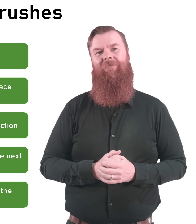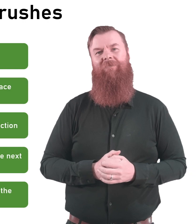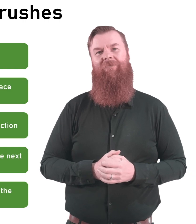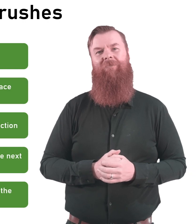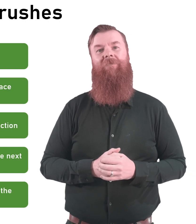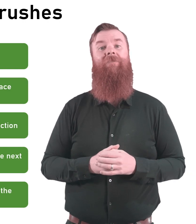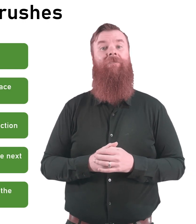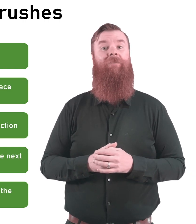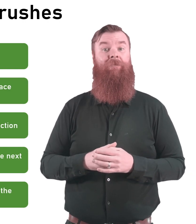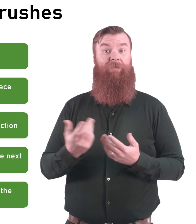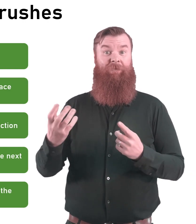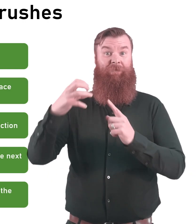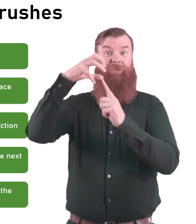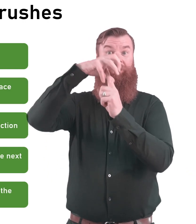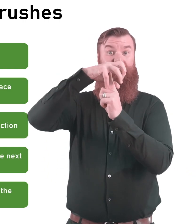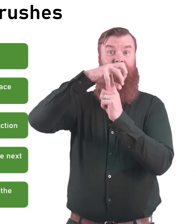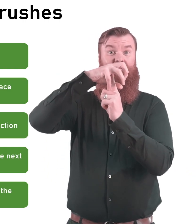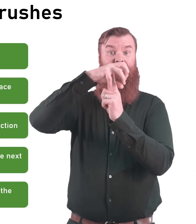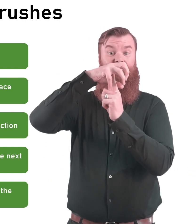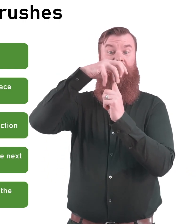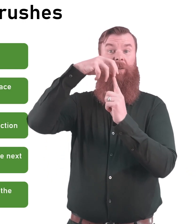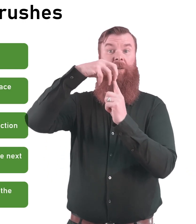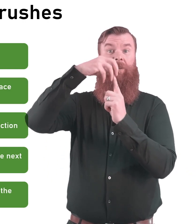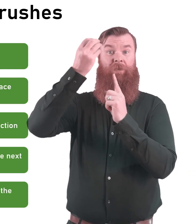First, remove the plastic cap from the brush.